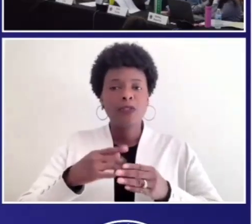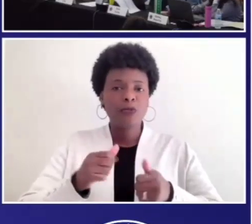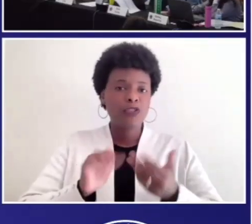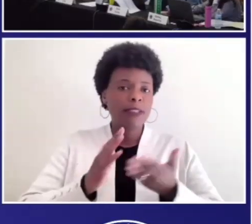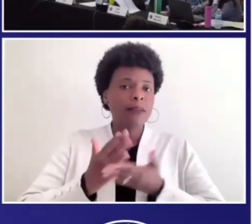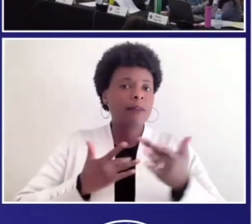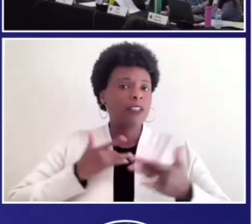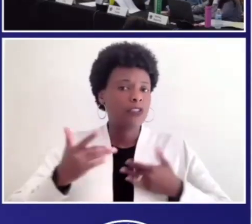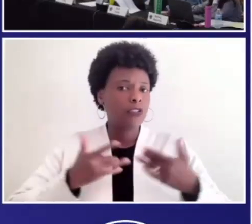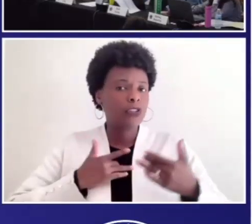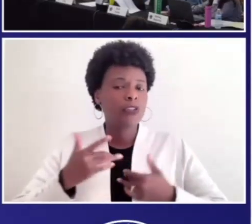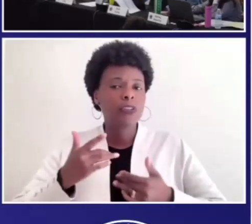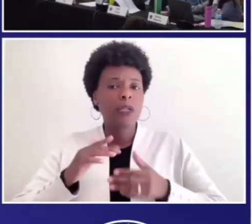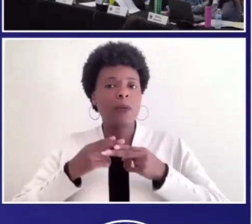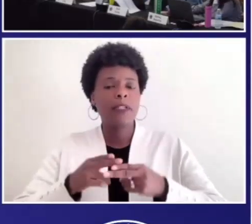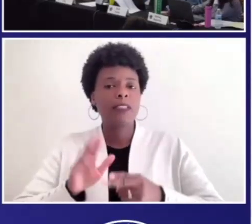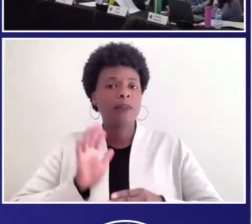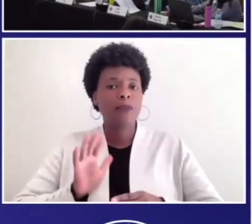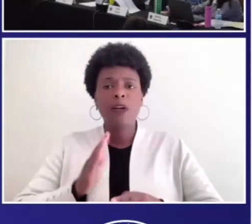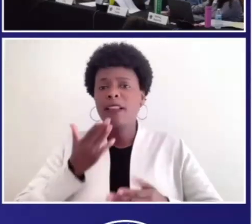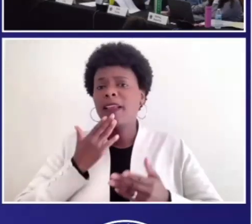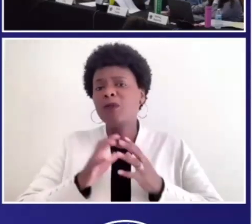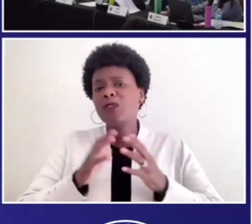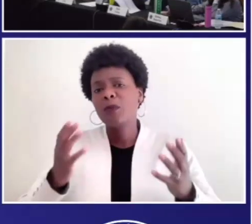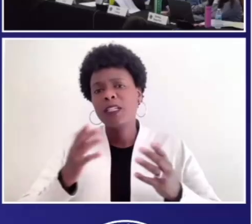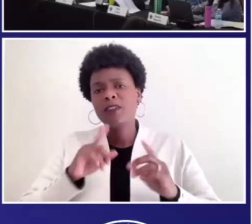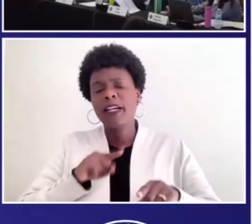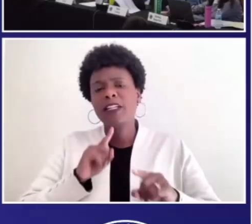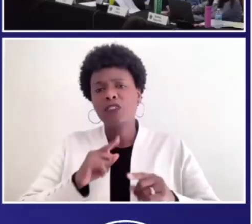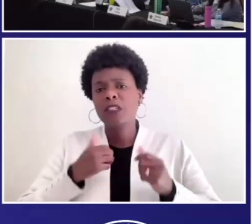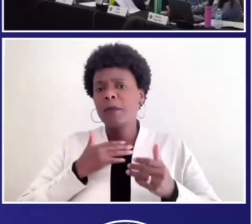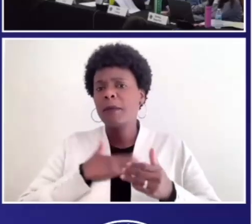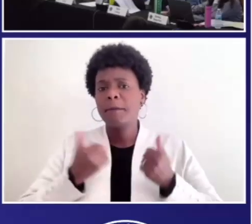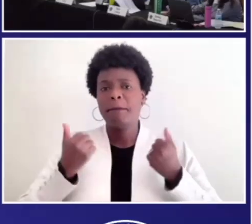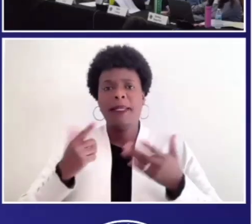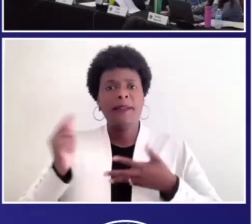previously. And thank you for answering my many, many questions that I had. I appreciate your patience with those. Just